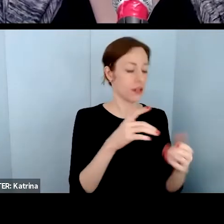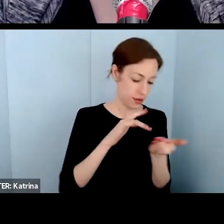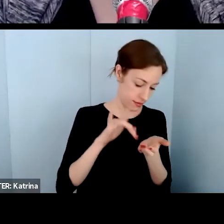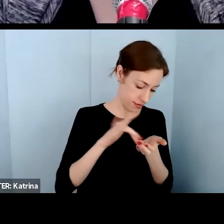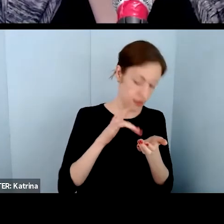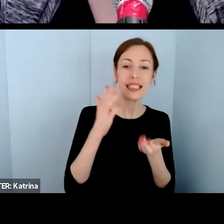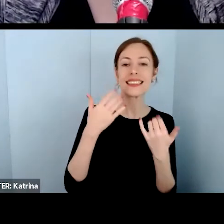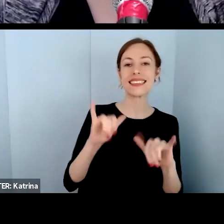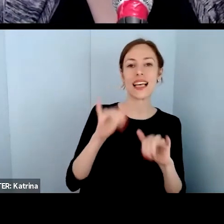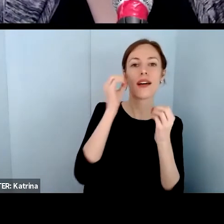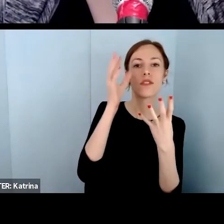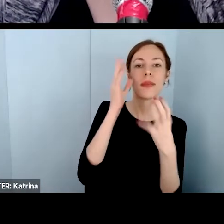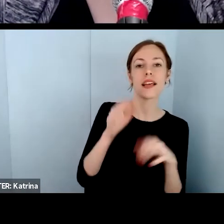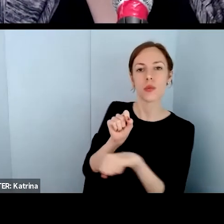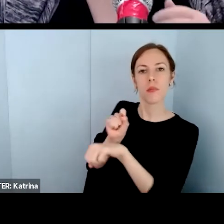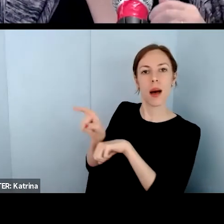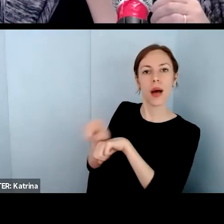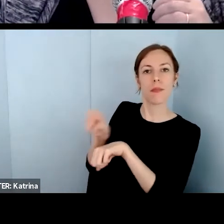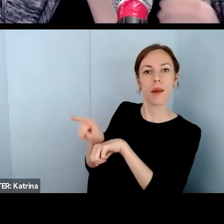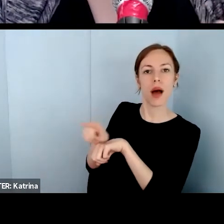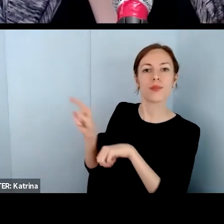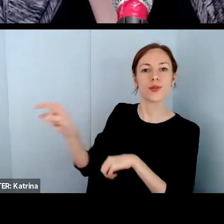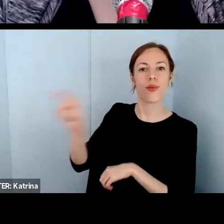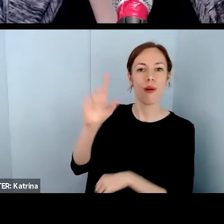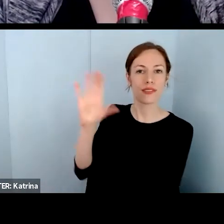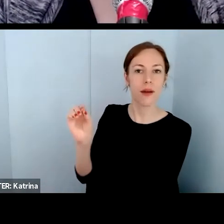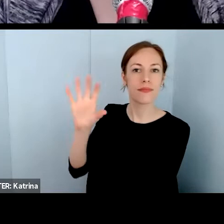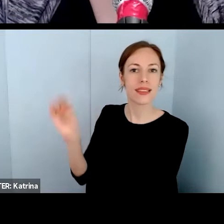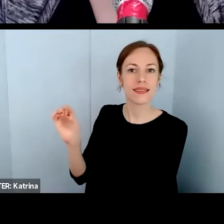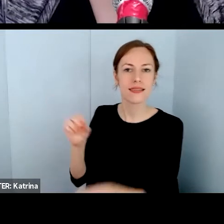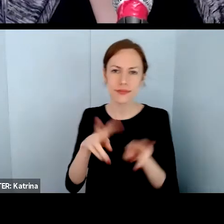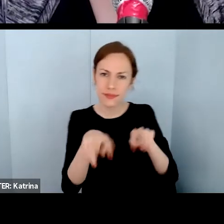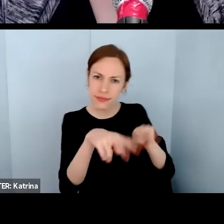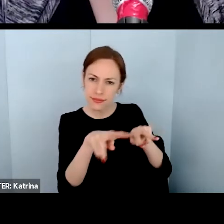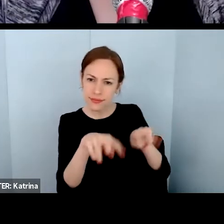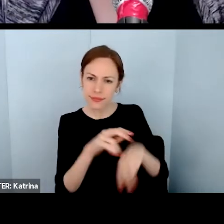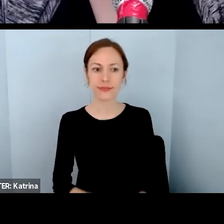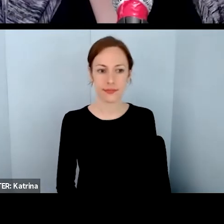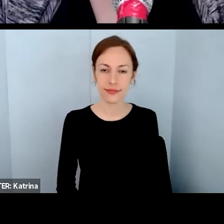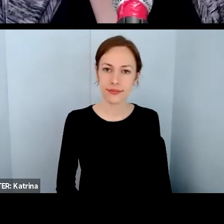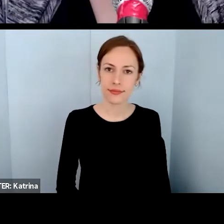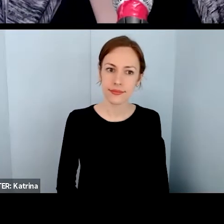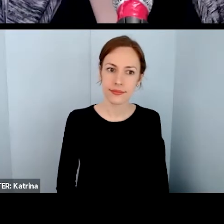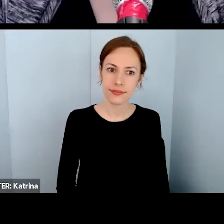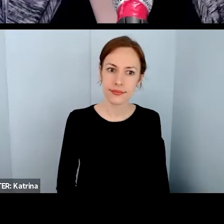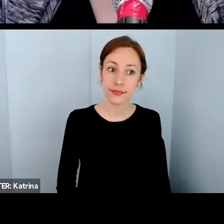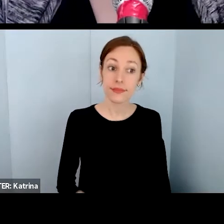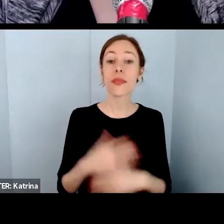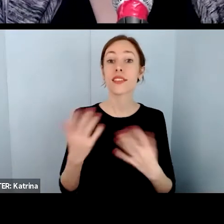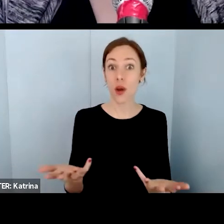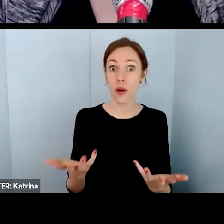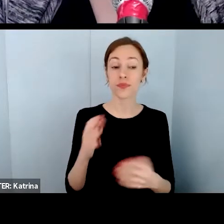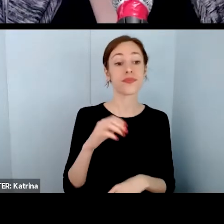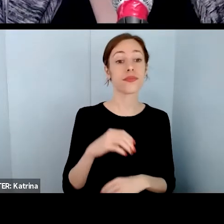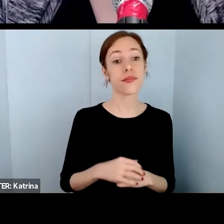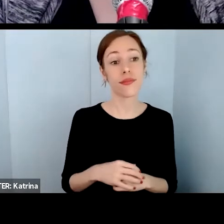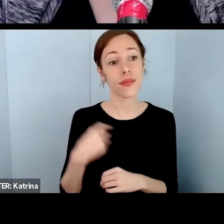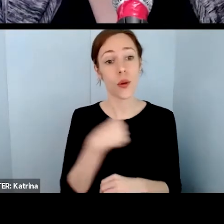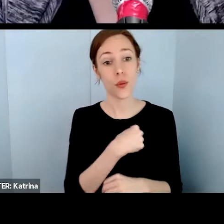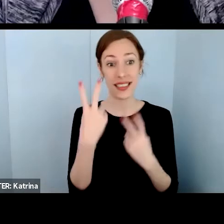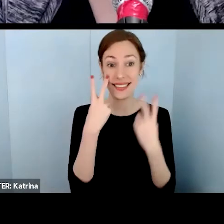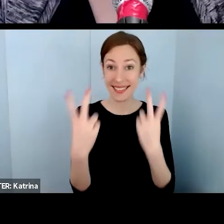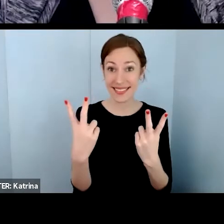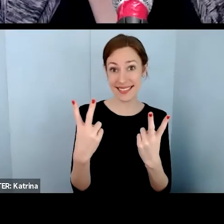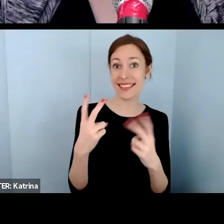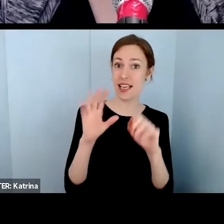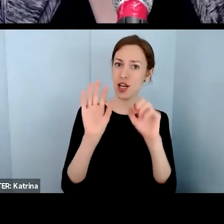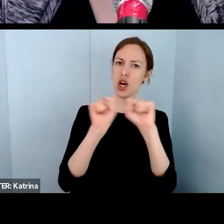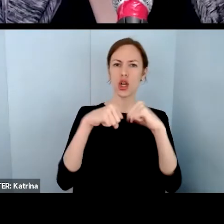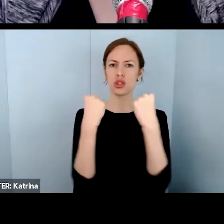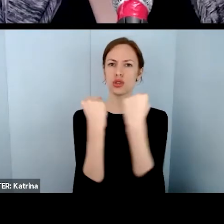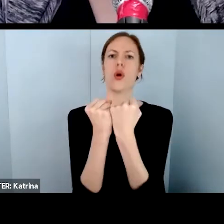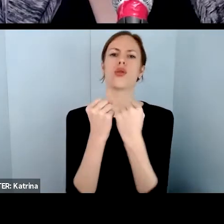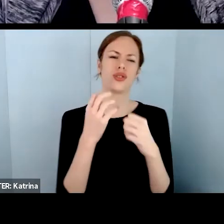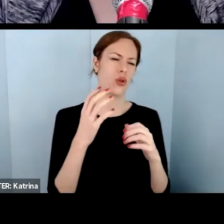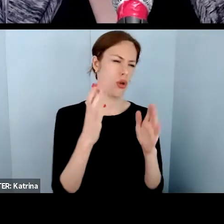That all being said then when will you start to think about, well, there's the construction of some social order going on here there's a, there's an infrastructure that's built to support it.